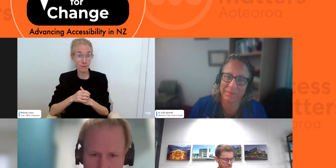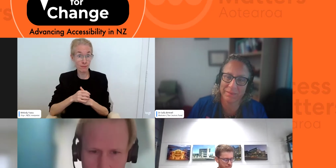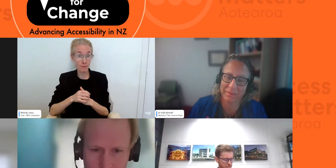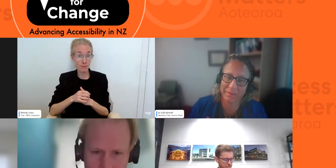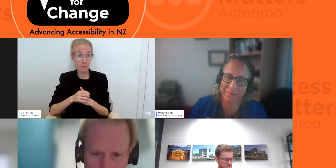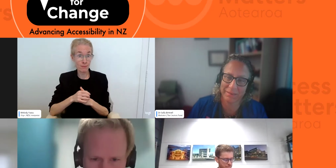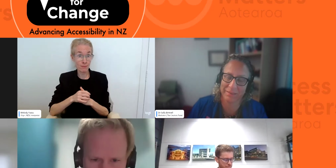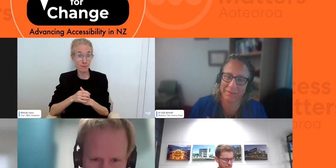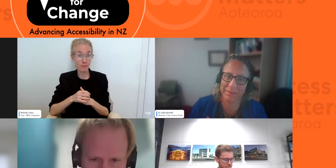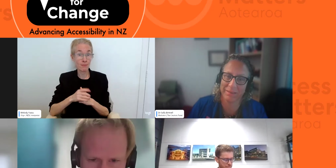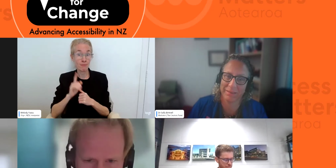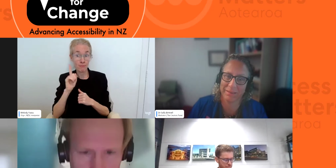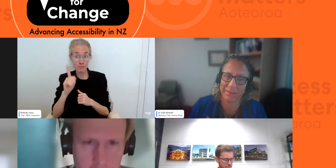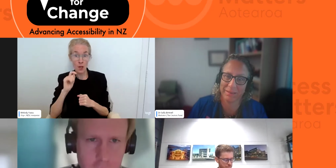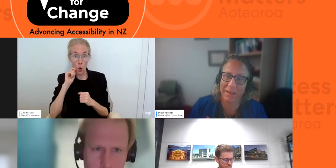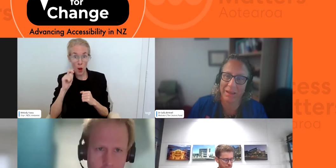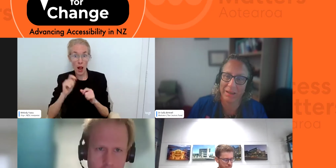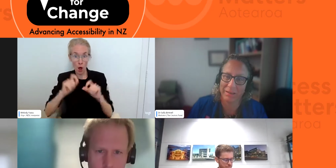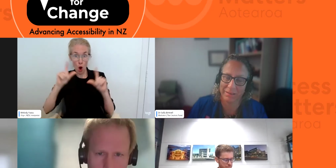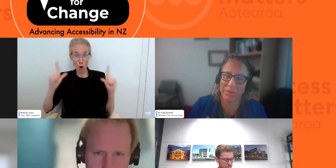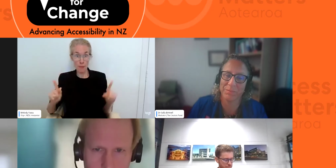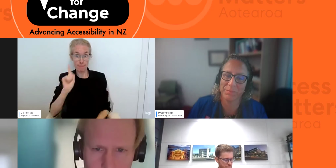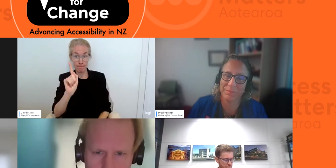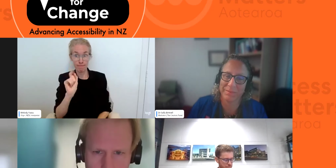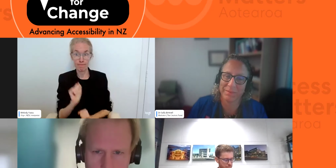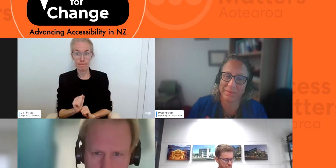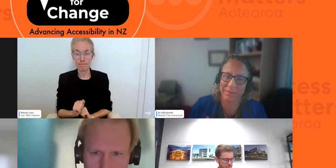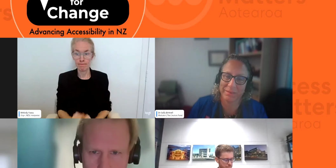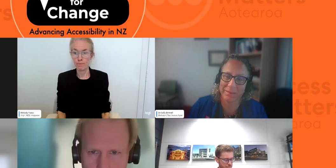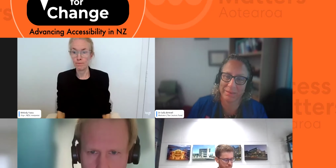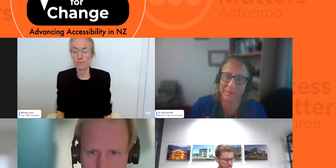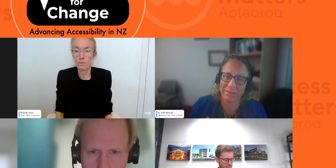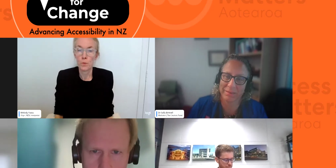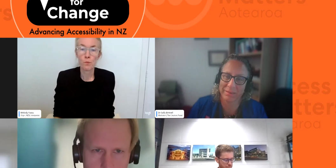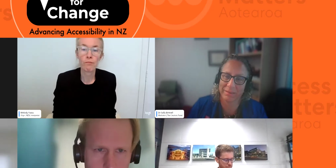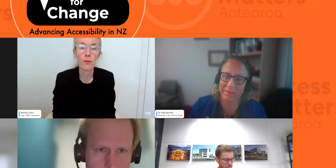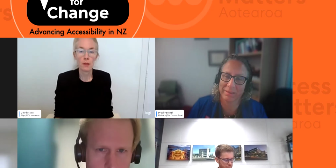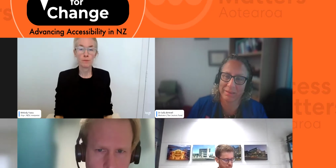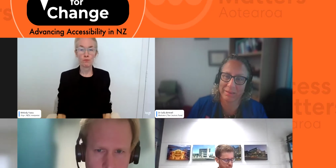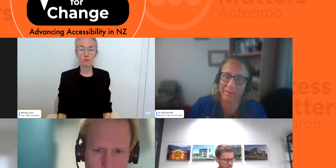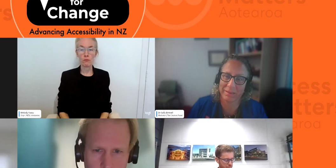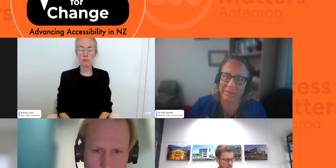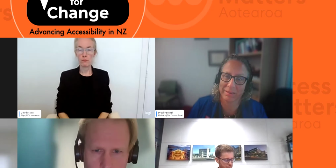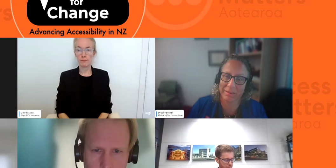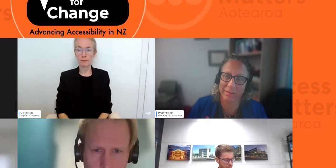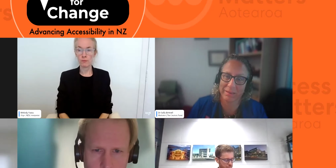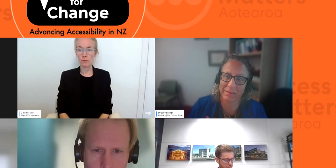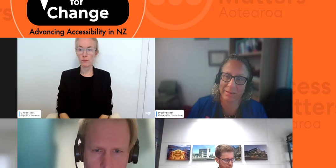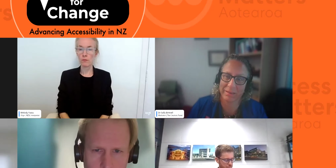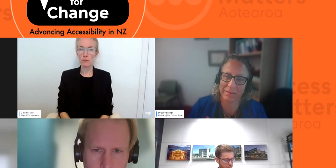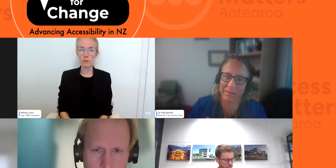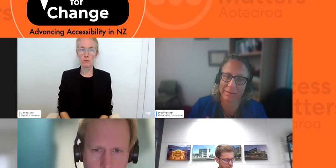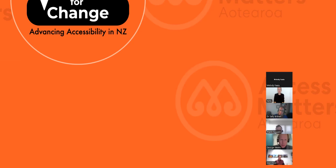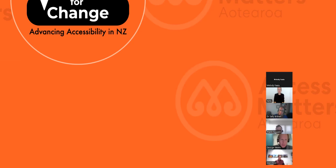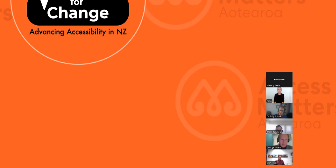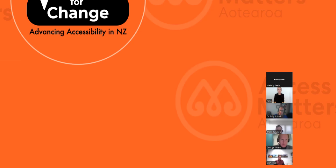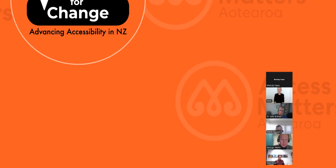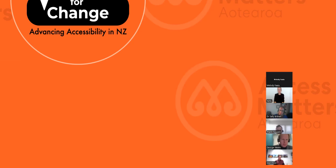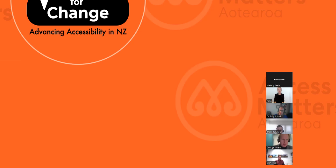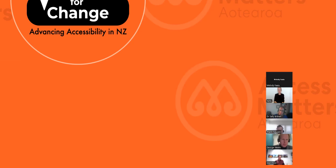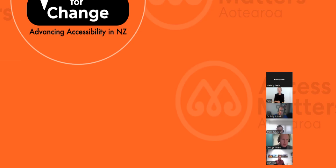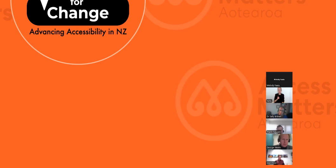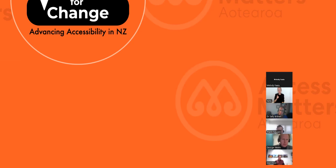do, one second, let me just share. Cool. George, please be mindful